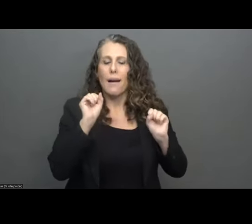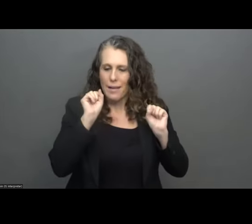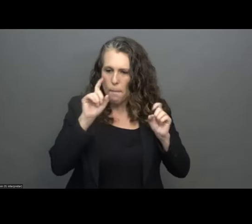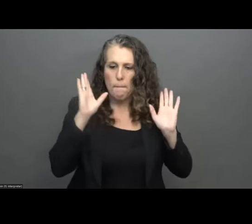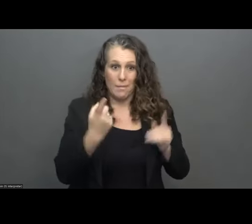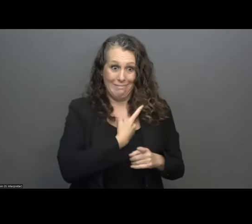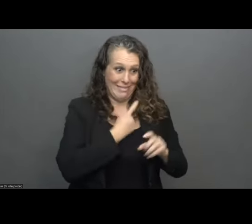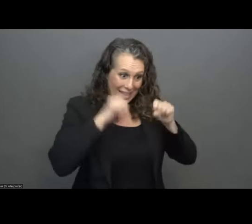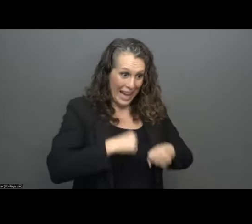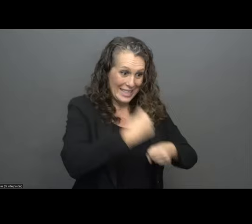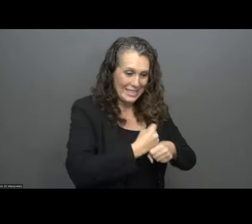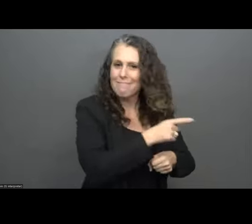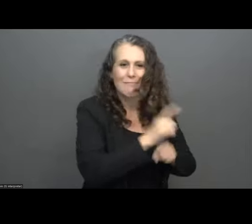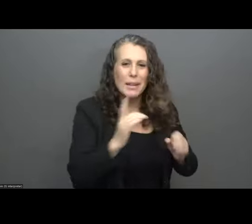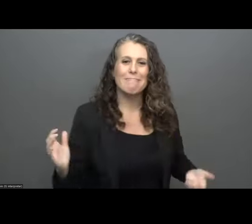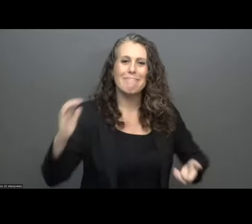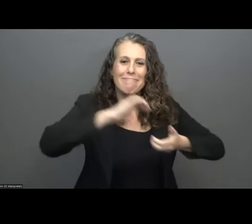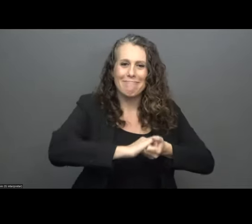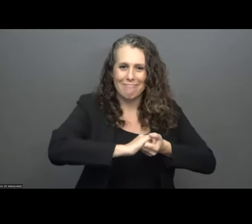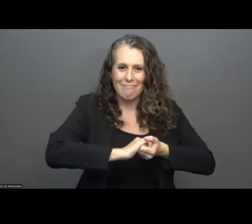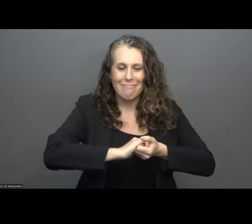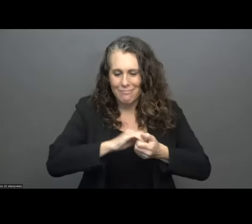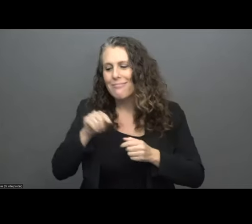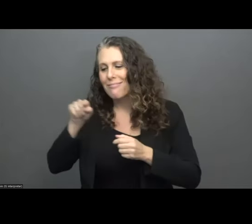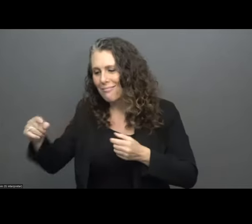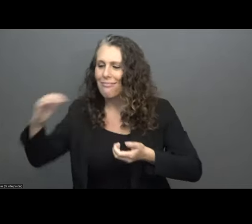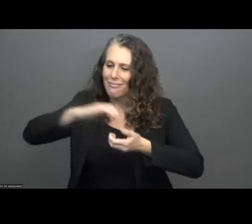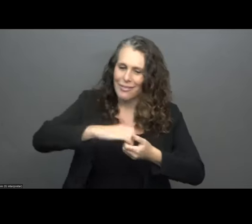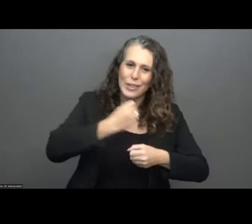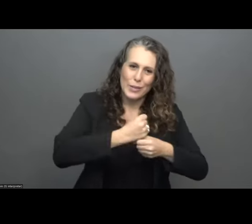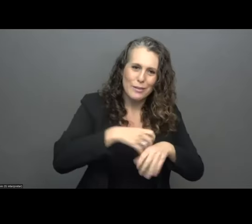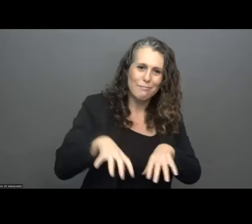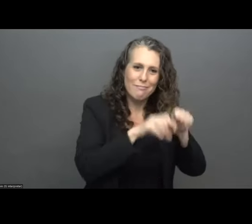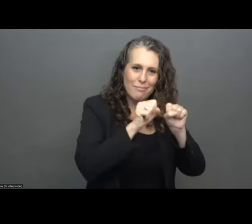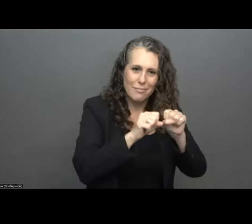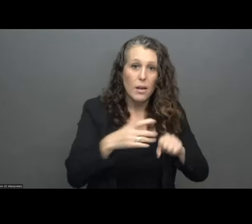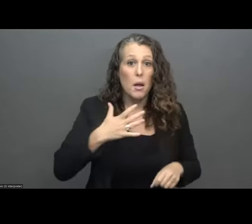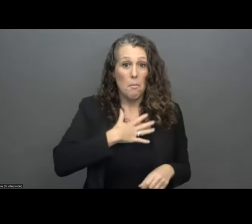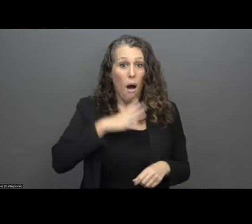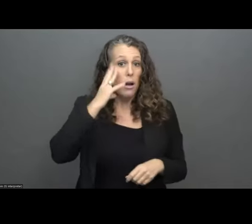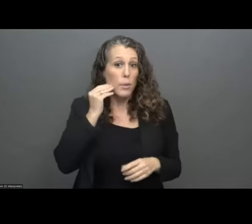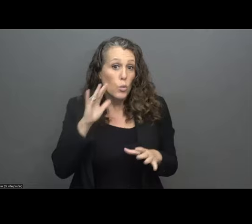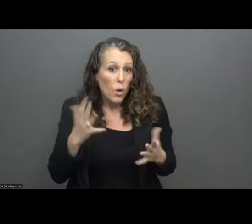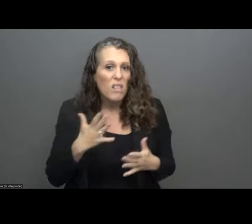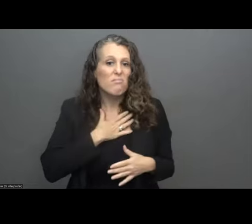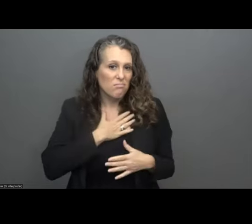09:50:23 So, firstly, I have a personal motivation for this because I lived experience of my